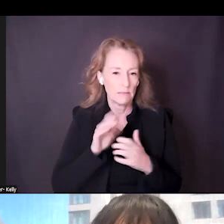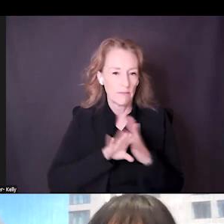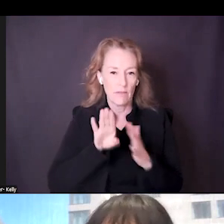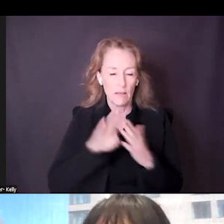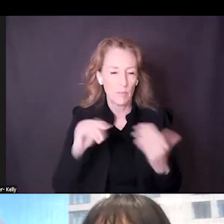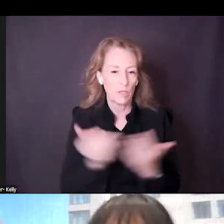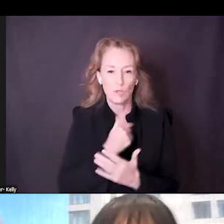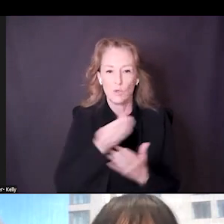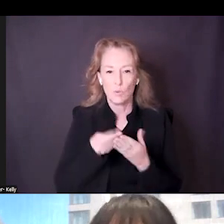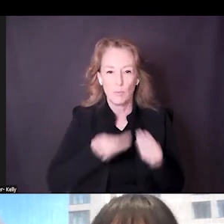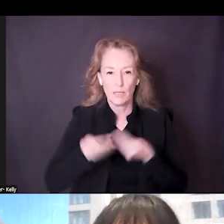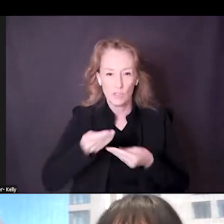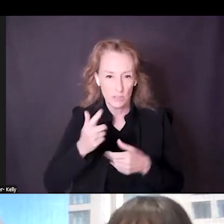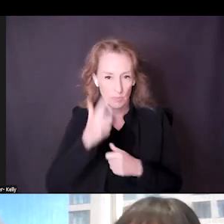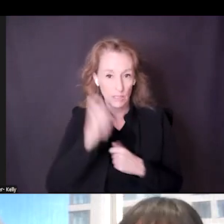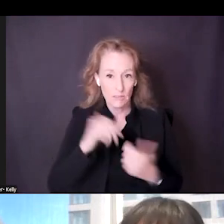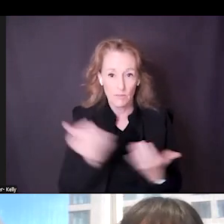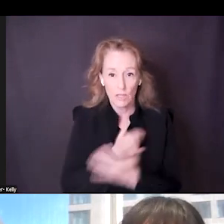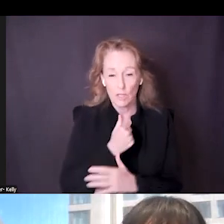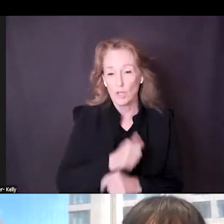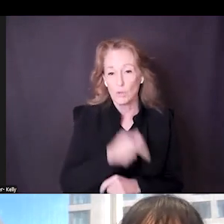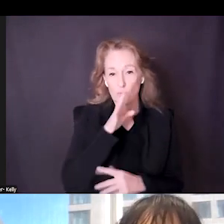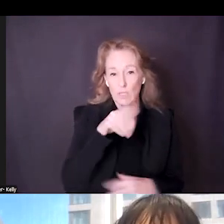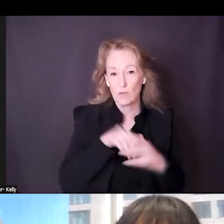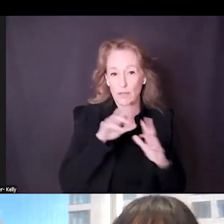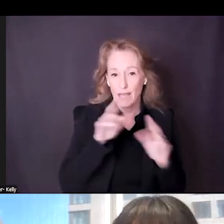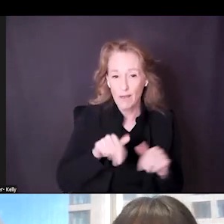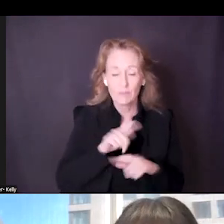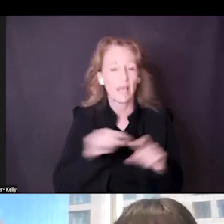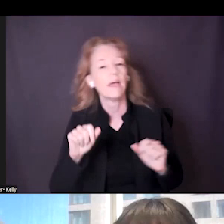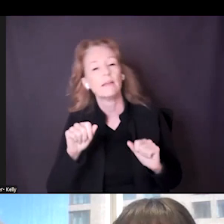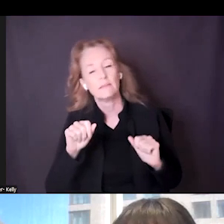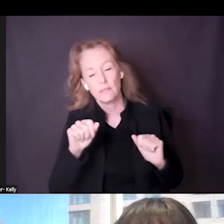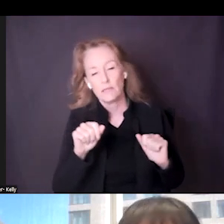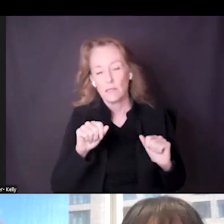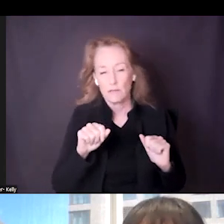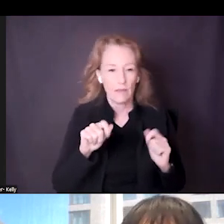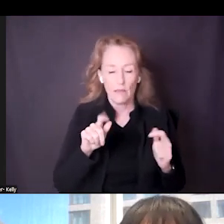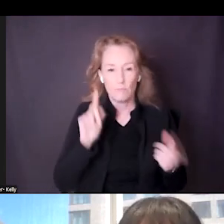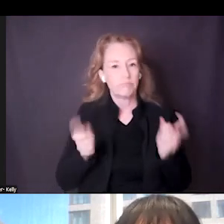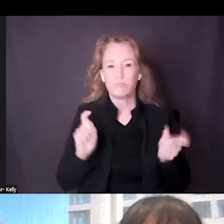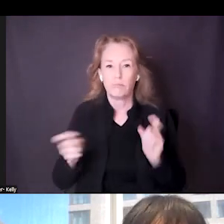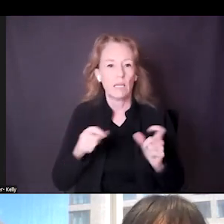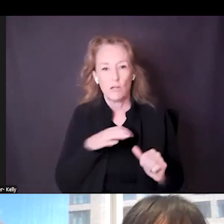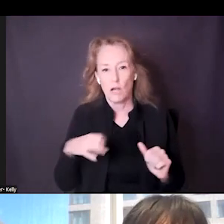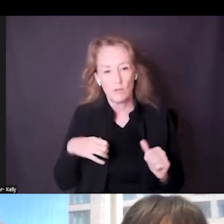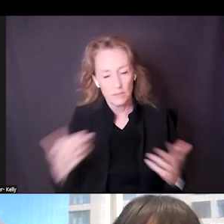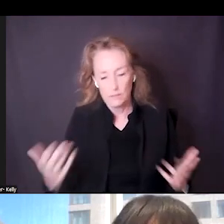TRYING TO PREDICT ANYTHING AT ALL IS REALLY IMPOSSIBLE.